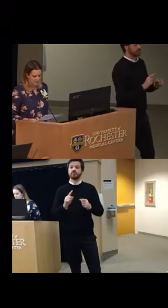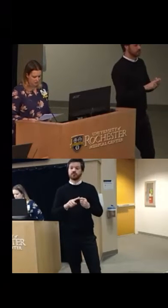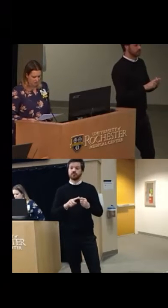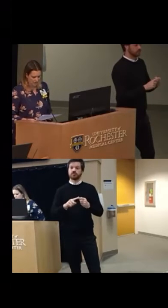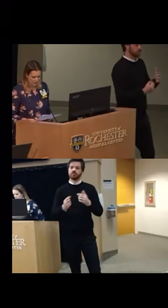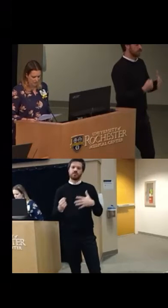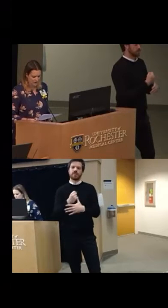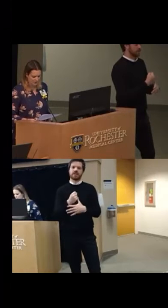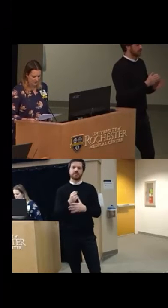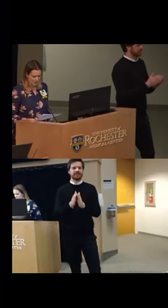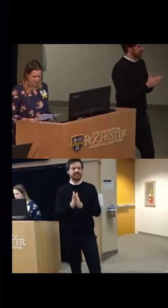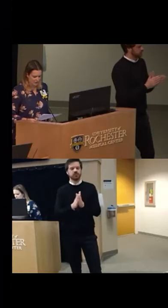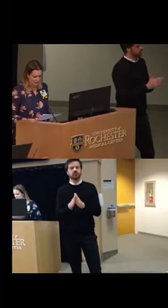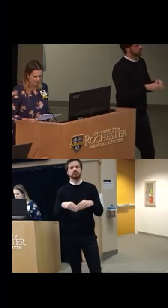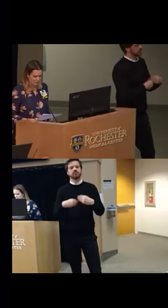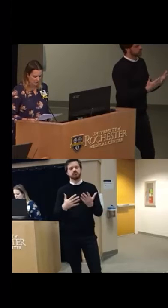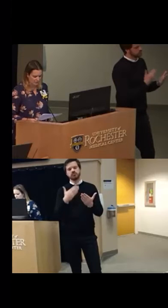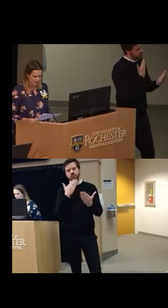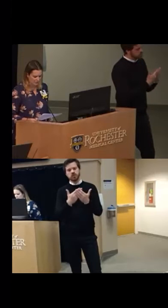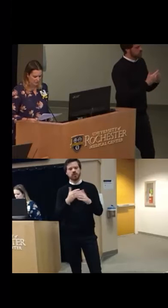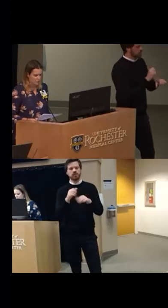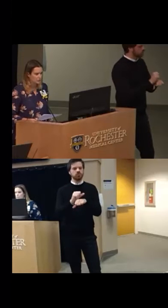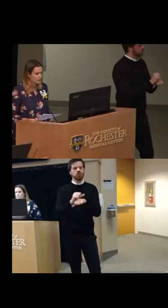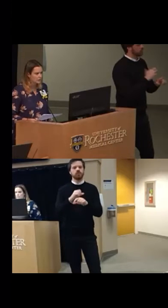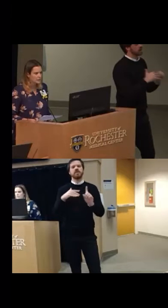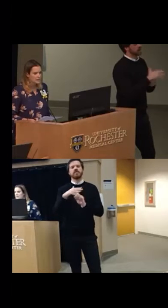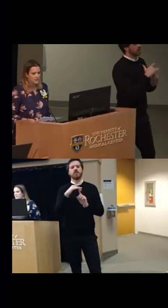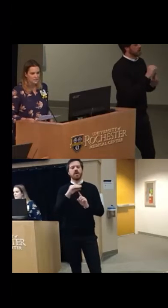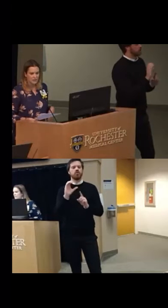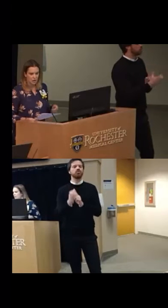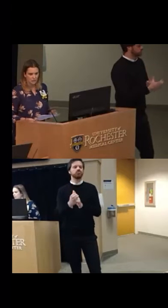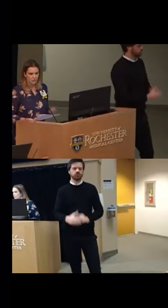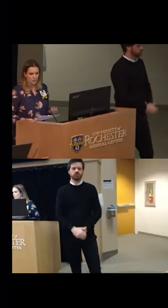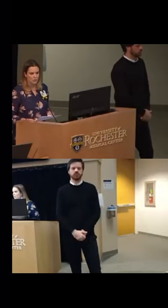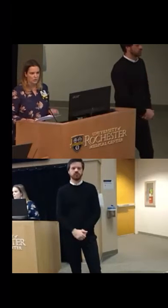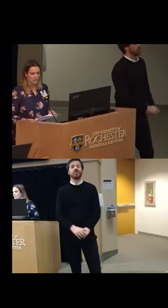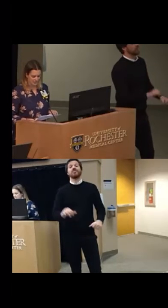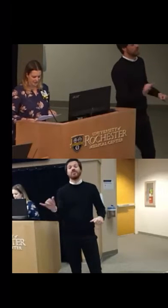that support wellbeing and Foster a healthier work environment and culture this has also pushed us as